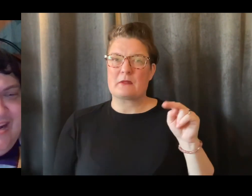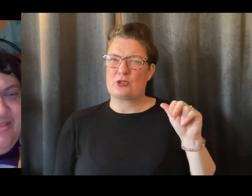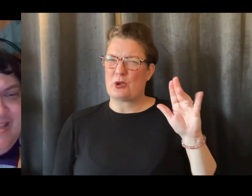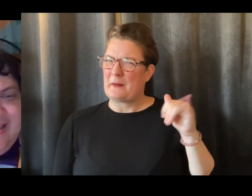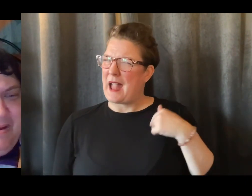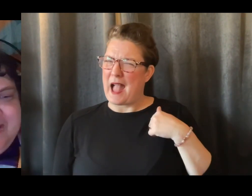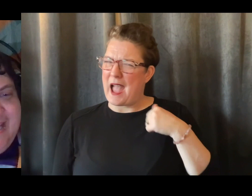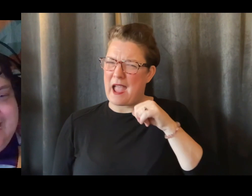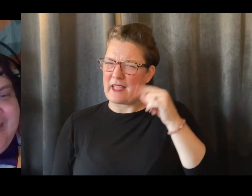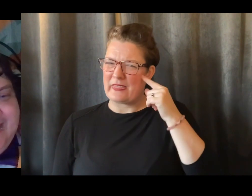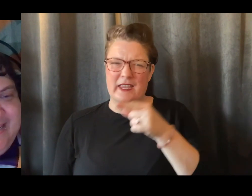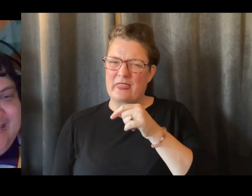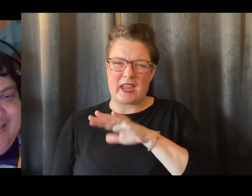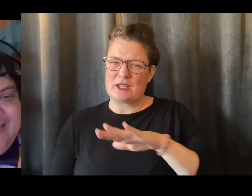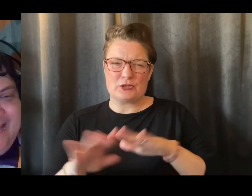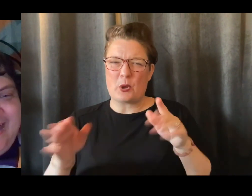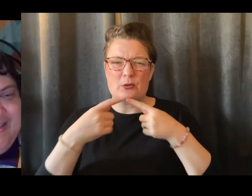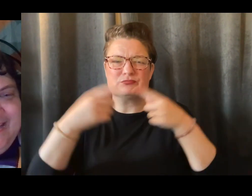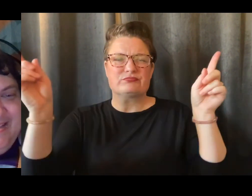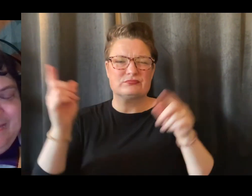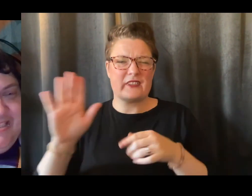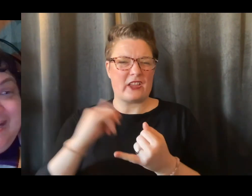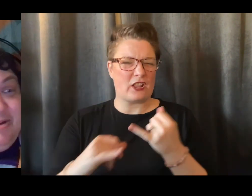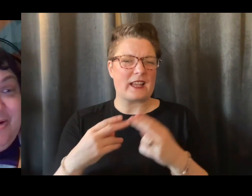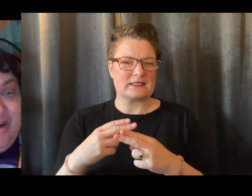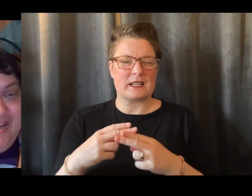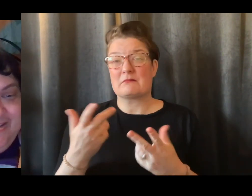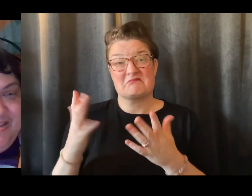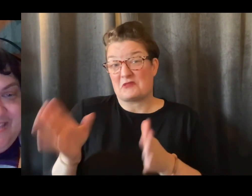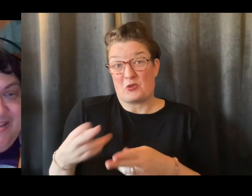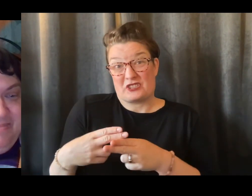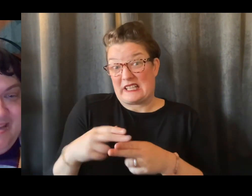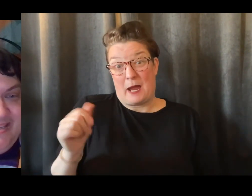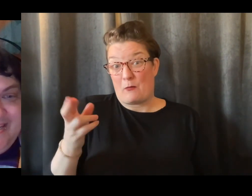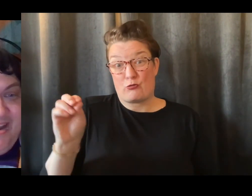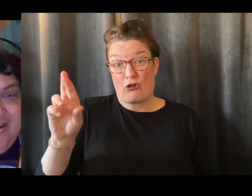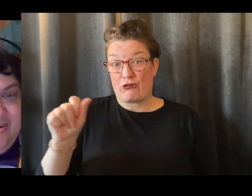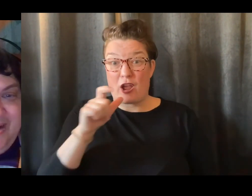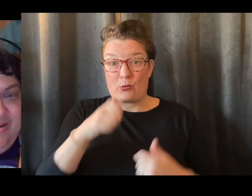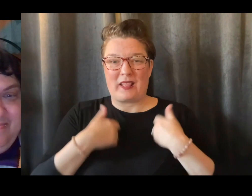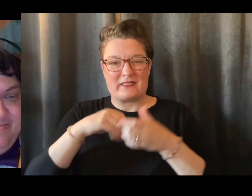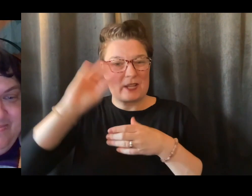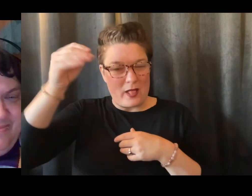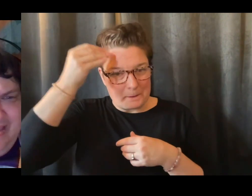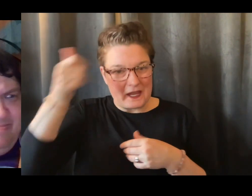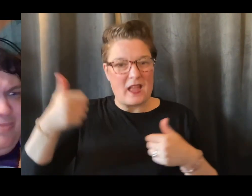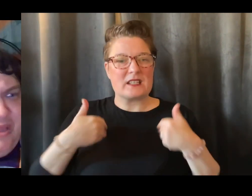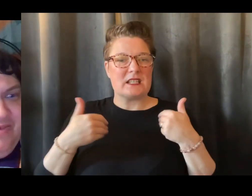Okay. Yeah. Yeah. A person named Aurora, who lives in Olympia and is a young queer Rebekah: anarchist, Nomy: I believe anarchist Jew. Rebekah: Yeah.